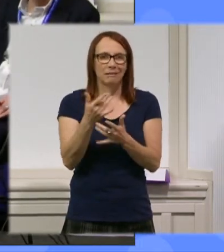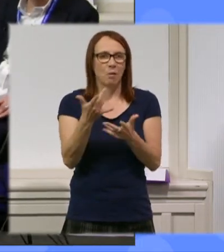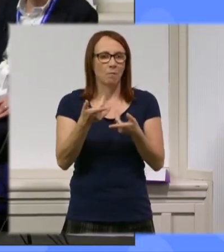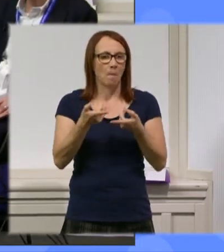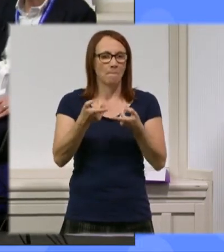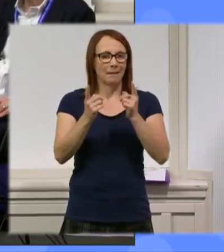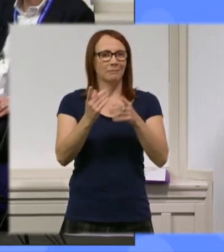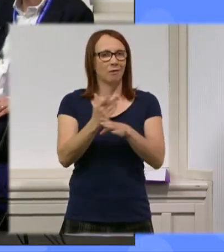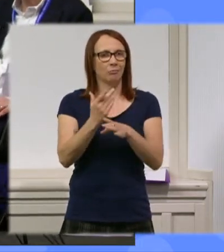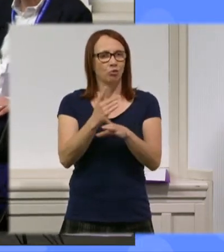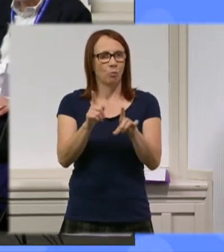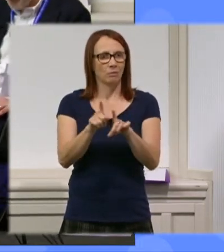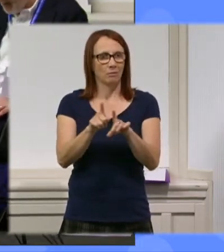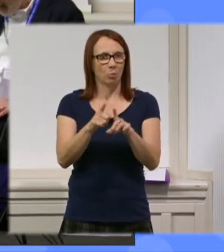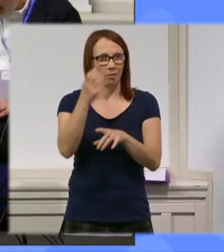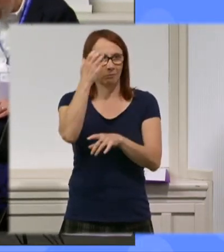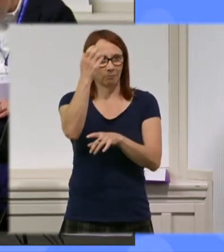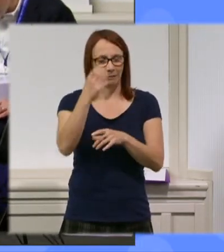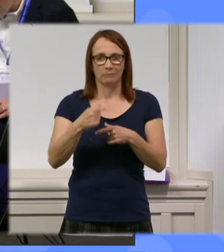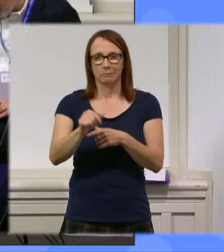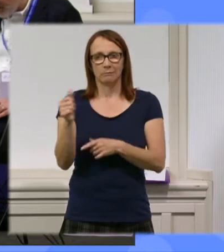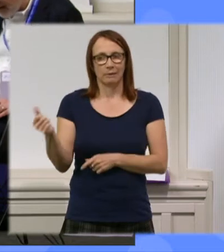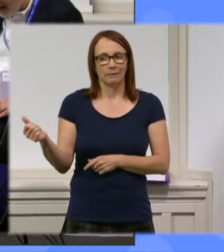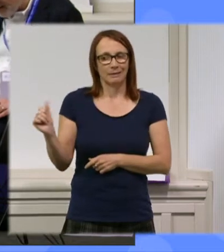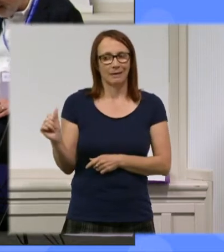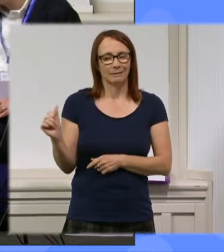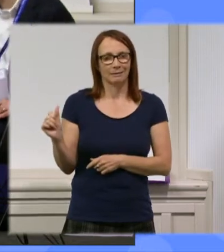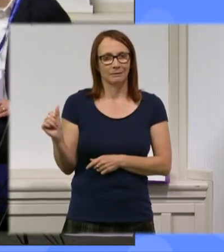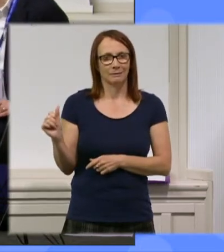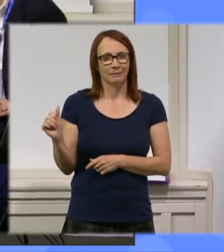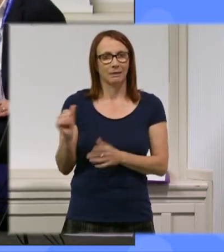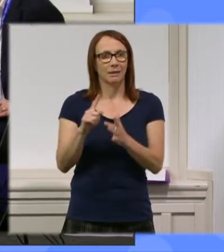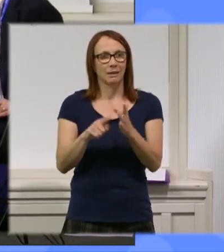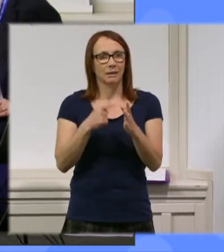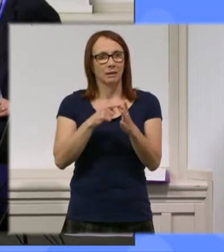posts and the SNP government next to Angela we've got Jimmy Harper Johnson